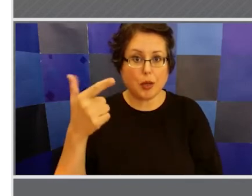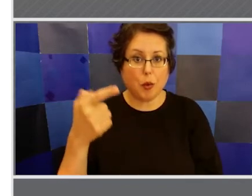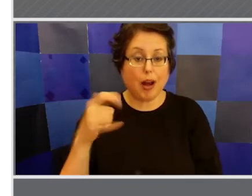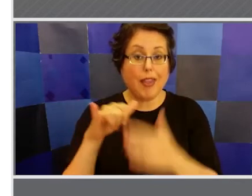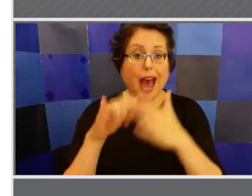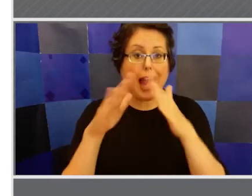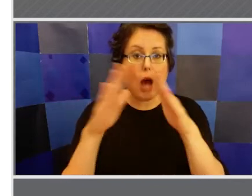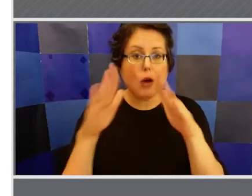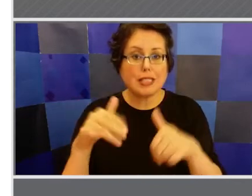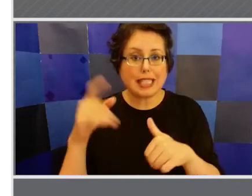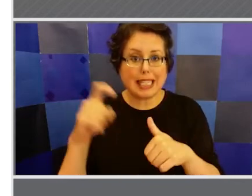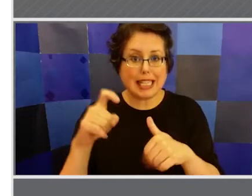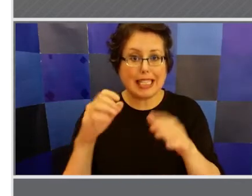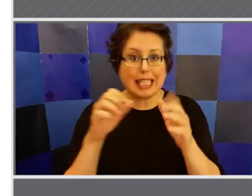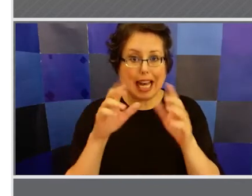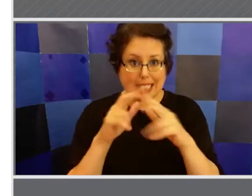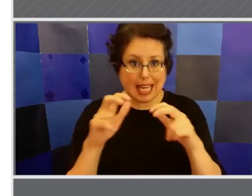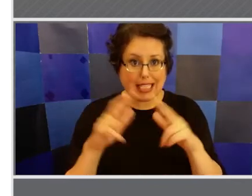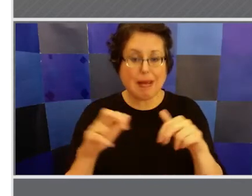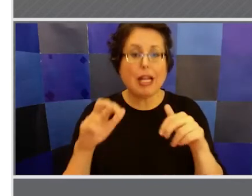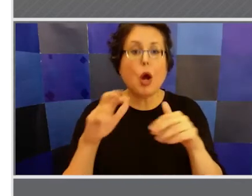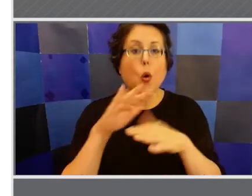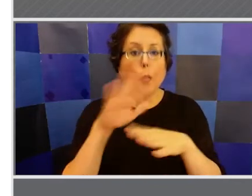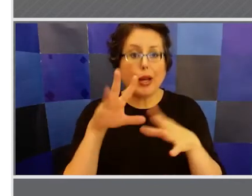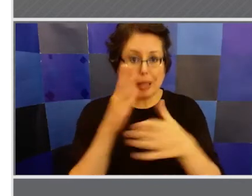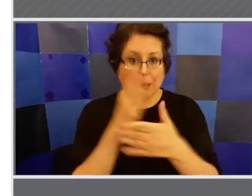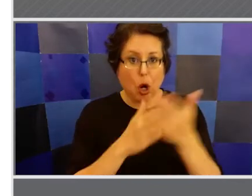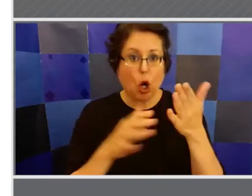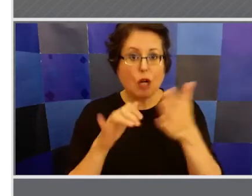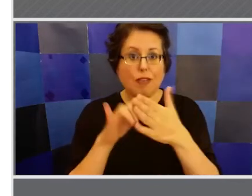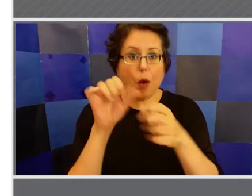also part of the work that happened five years ago with the city's affordable housing Task